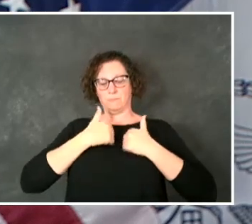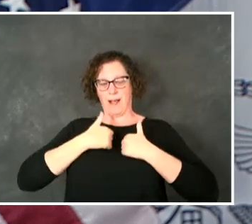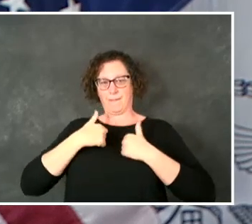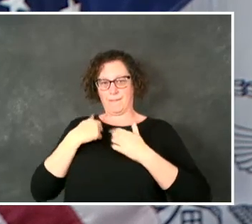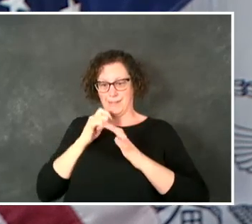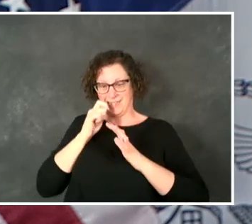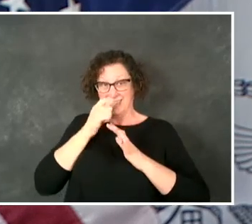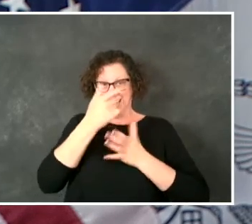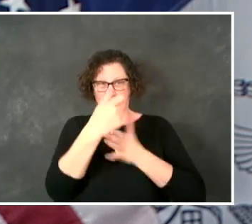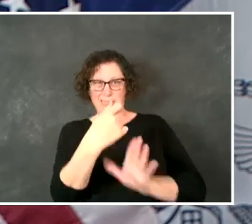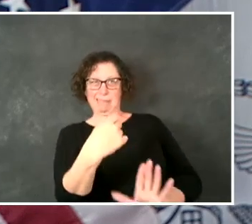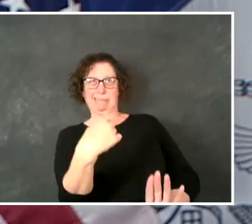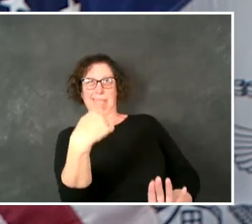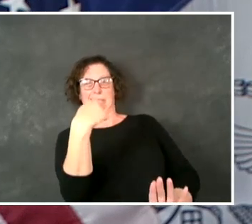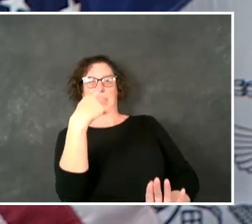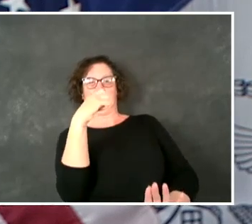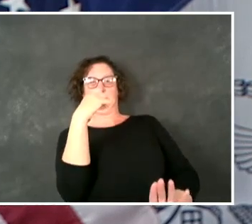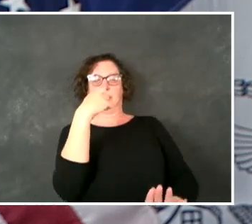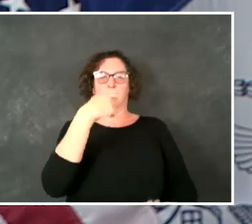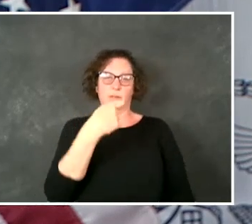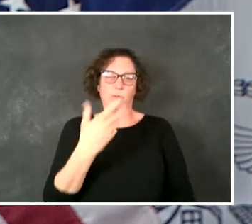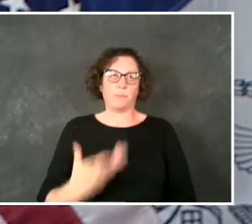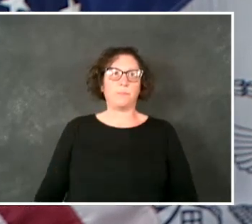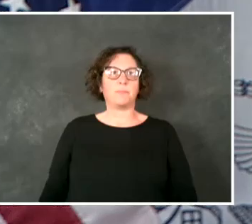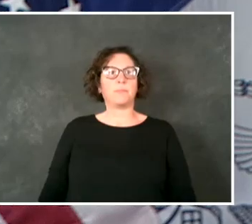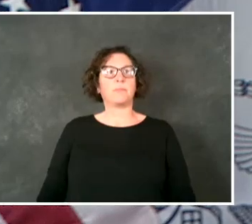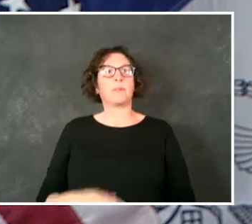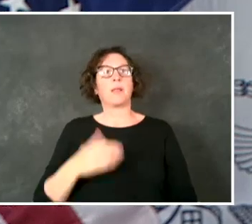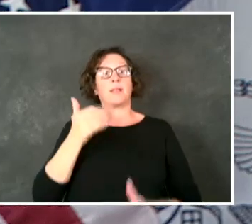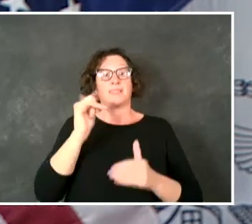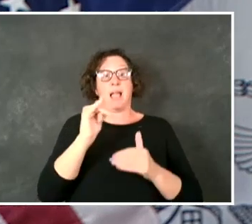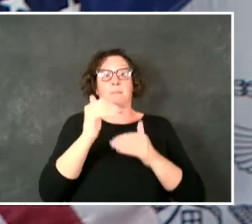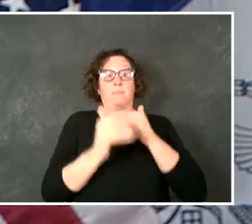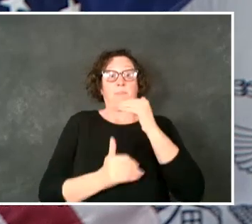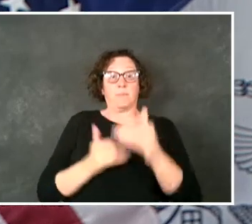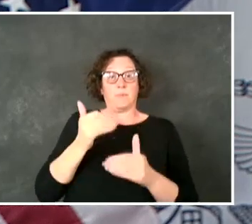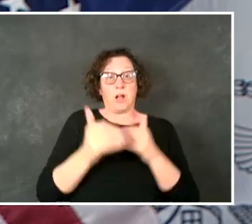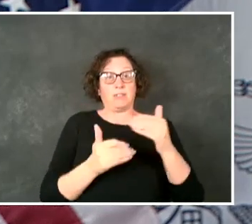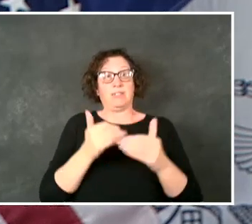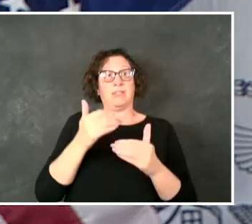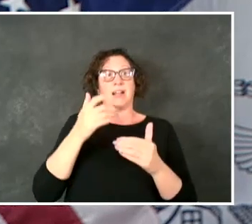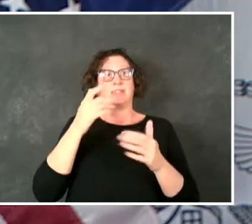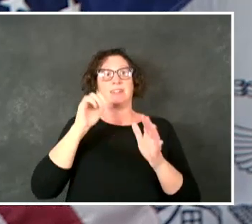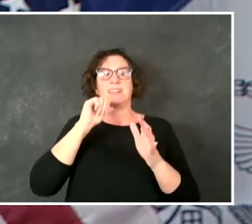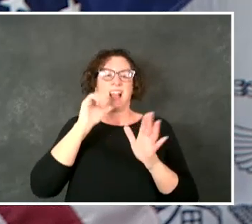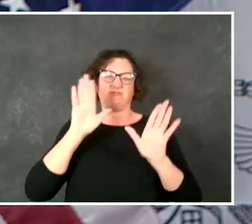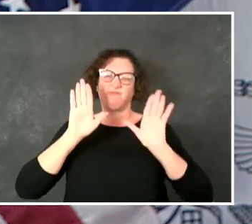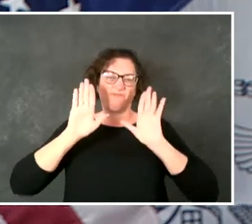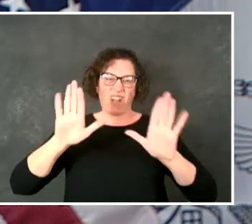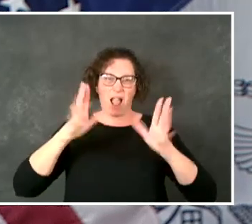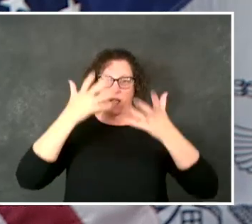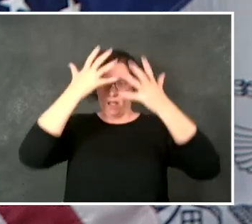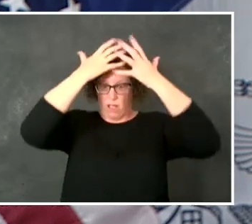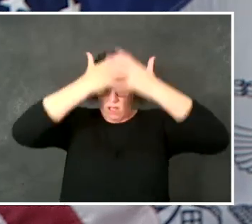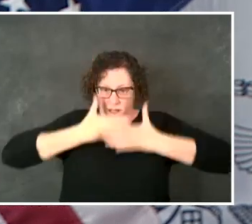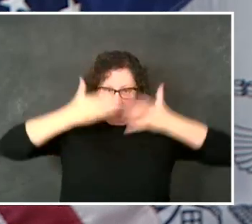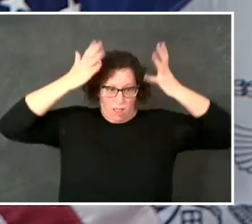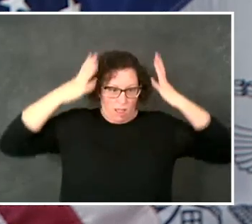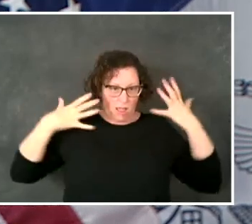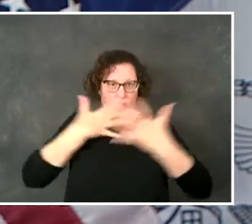FRONT OF THEM. SO THAT'S NOT GREAT. IT'S BEEN WHAT WE'VE HAD. IT'S BEEN THE ONLY OPTION THAT APPEARED TO BE TRULY CONSISTENT